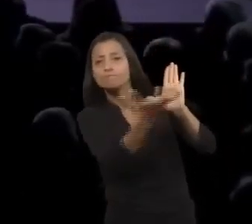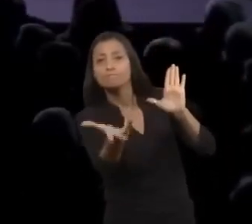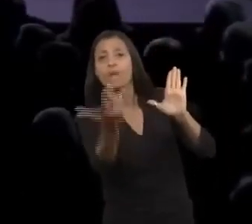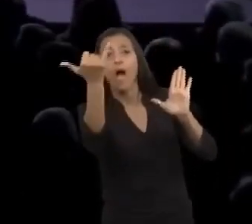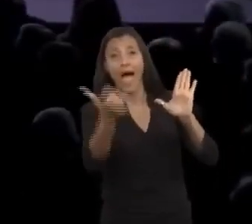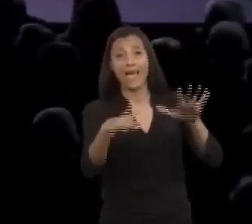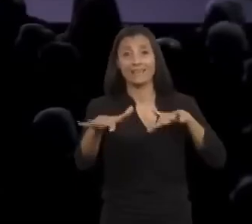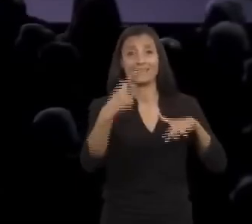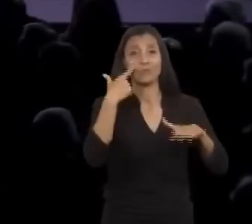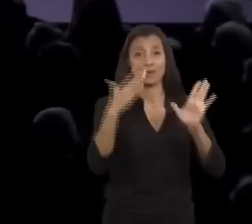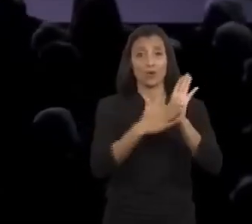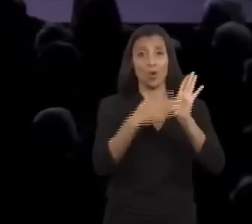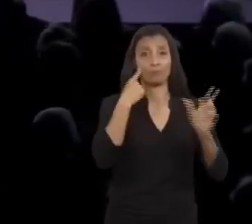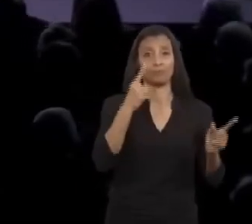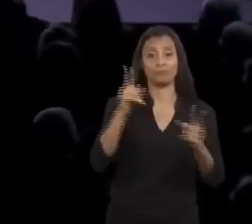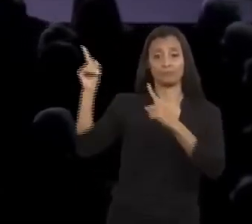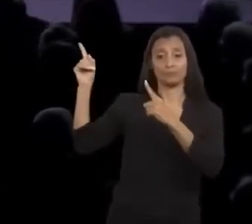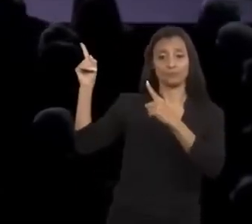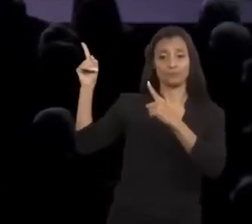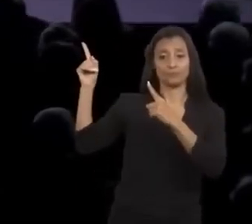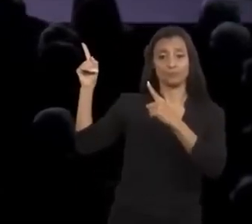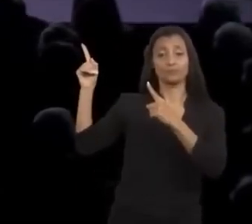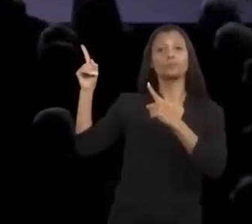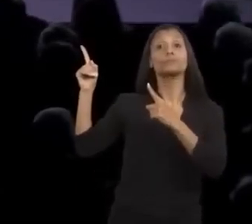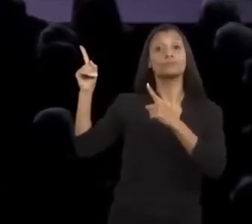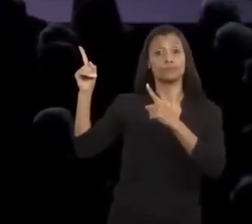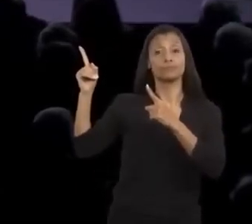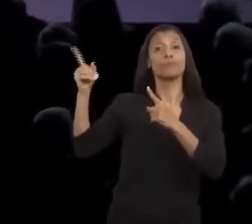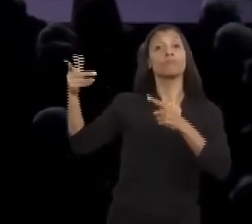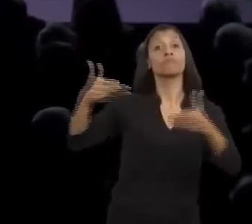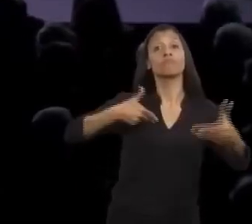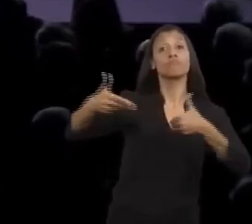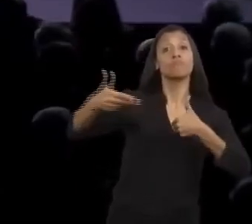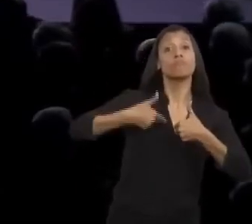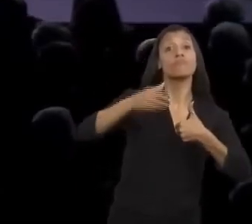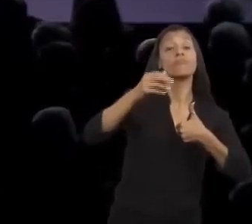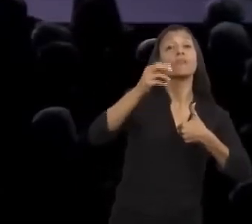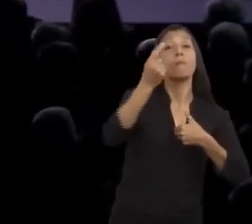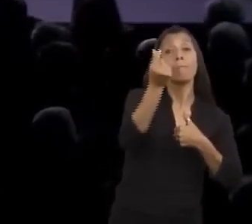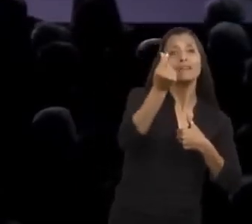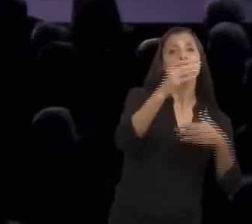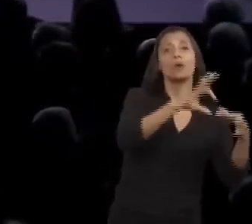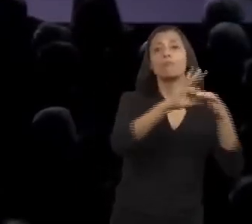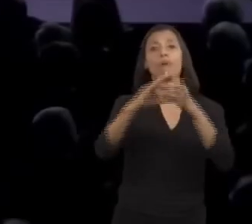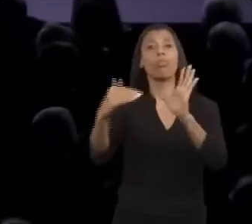Let's say that the demand for money is a fraction of the GDP